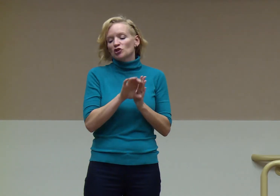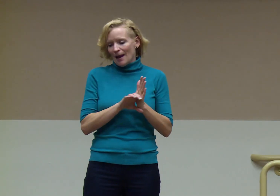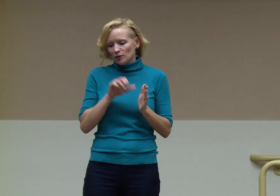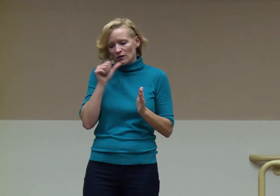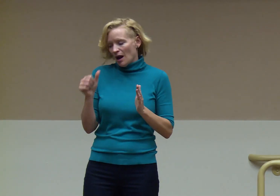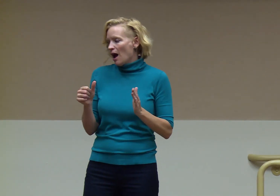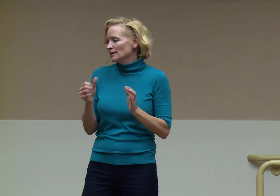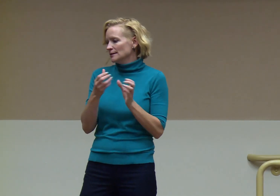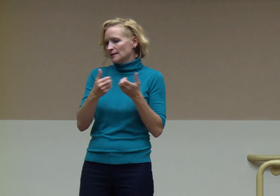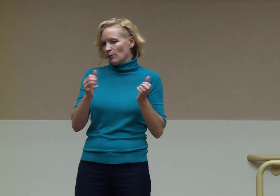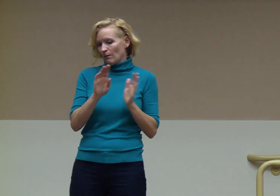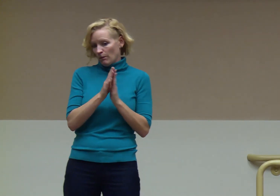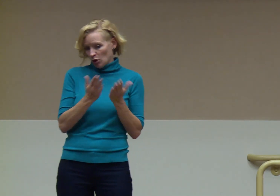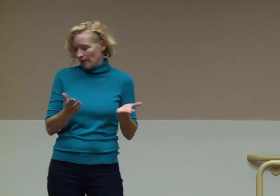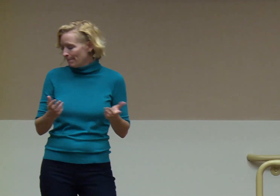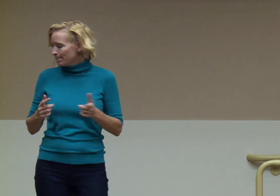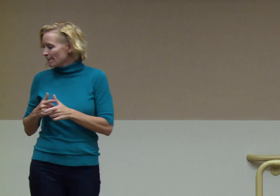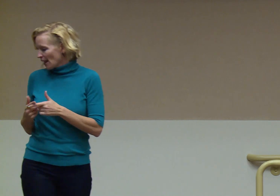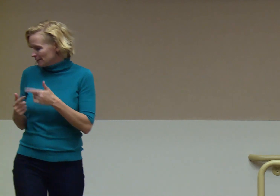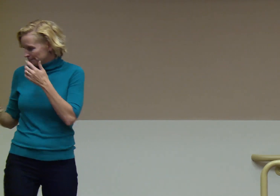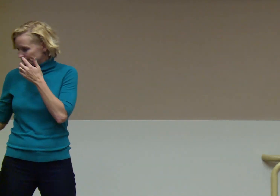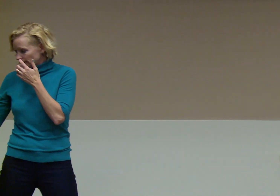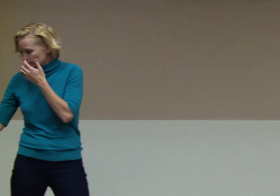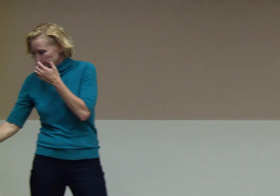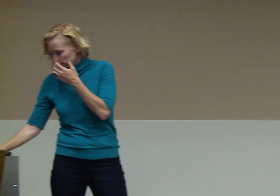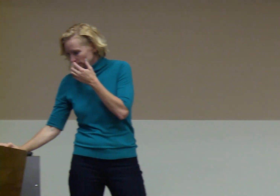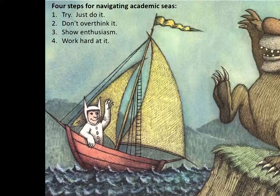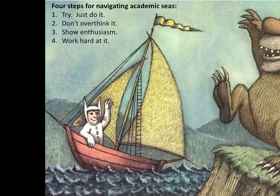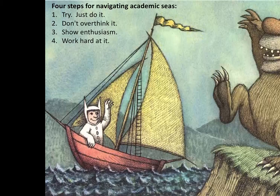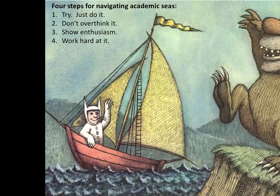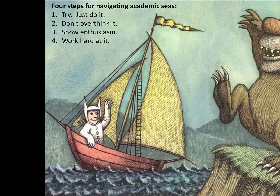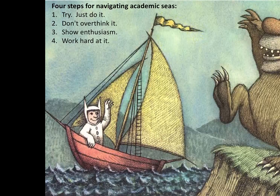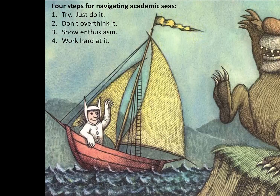So every aspect of my life has been a chapter, not its own book.